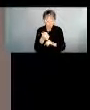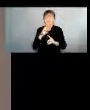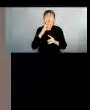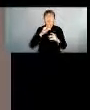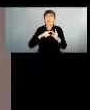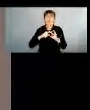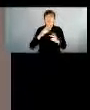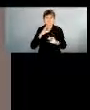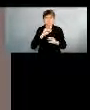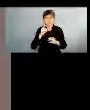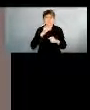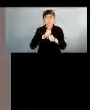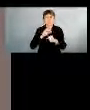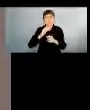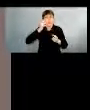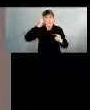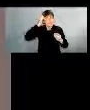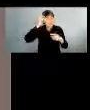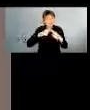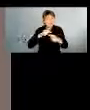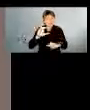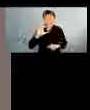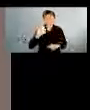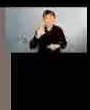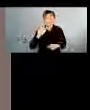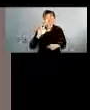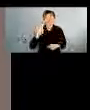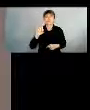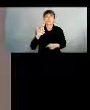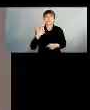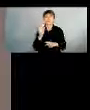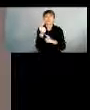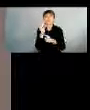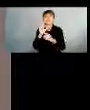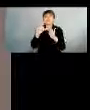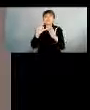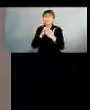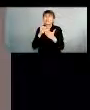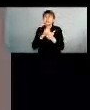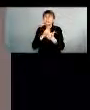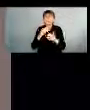our information about COVID-19 page and stay up to date on the latest news, government